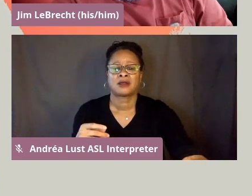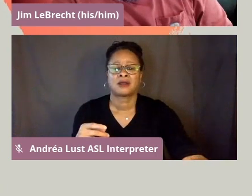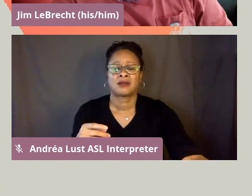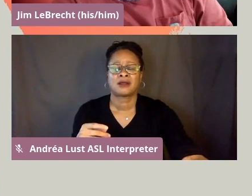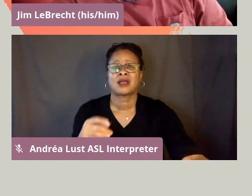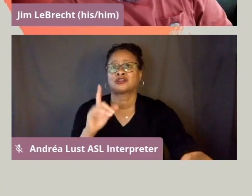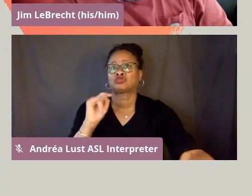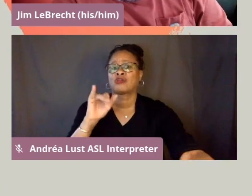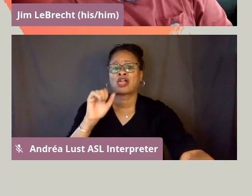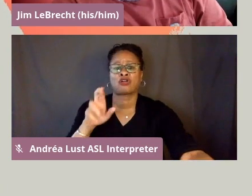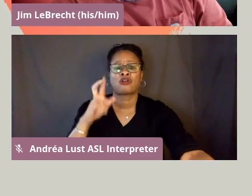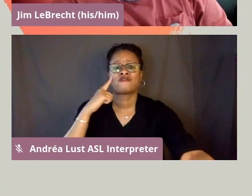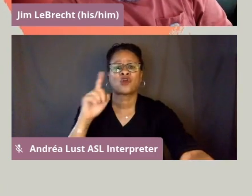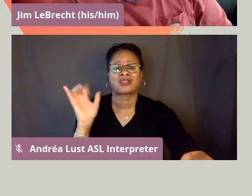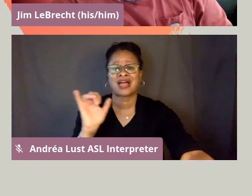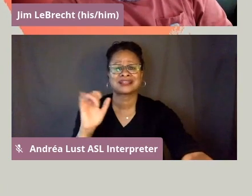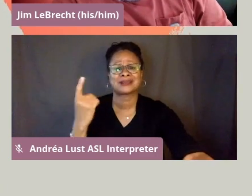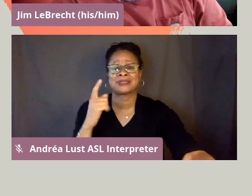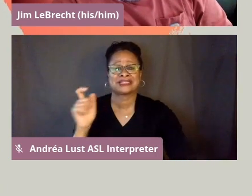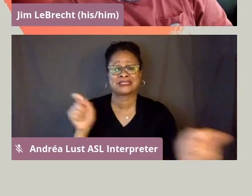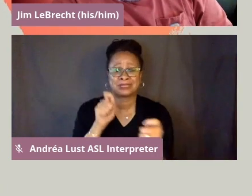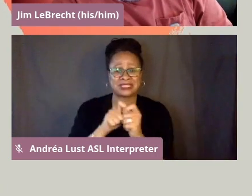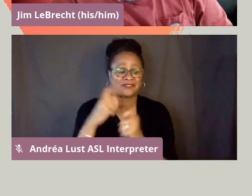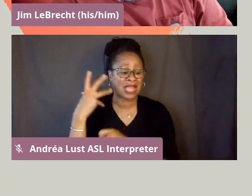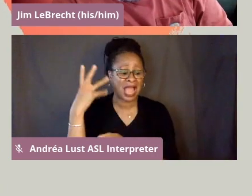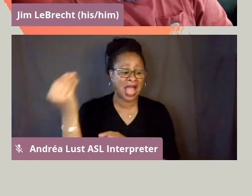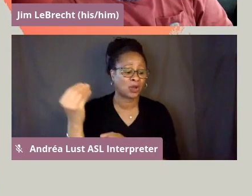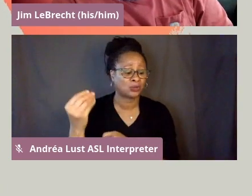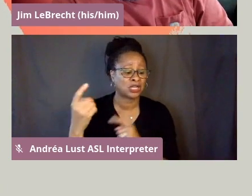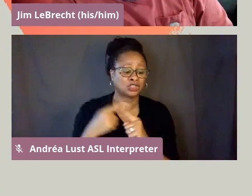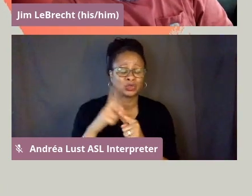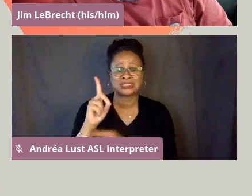that's specifically going out to the disability community today.